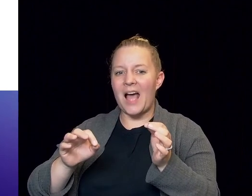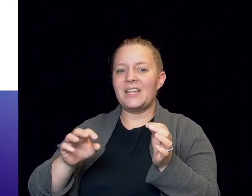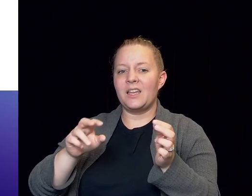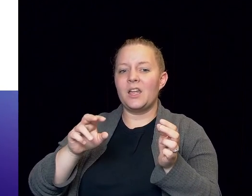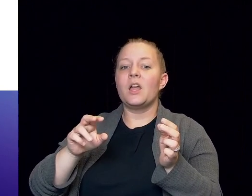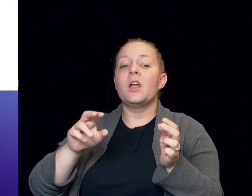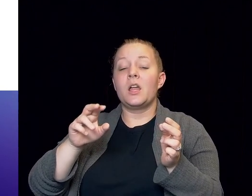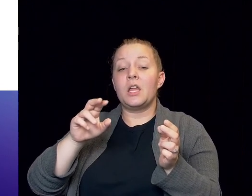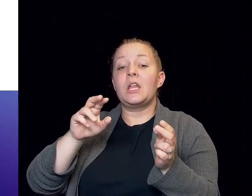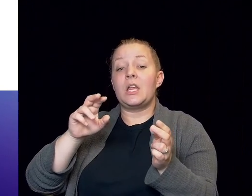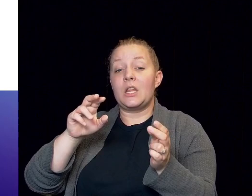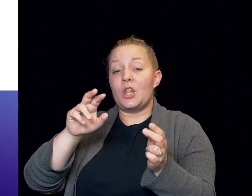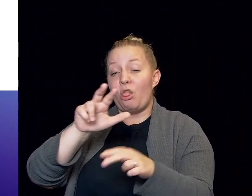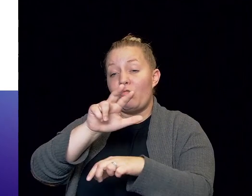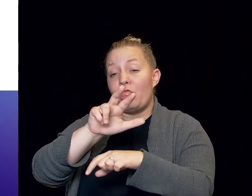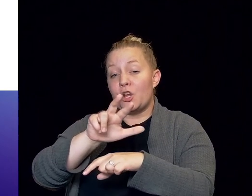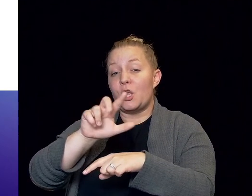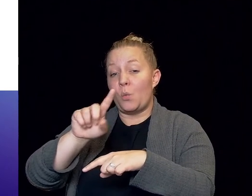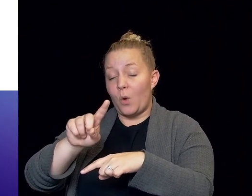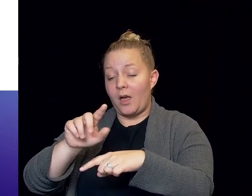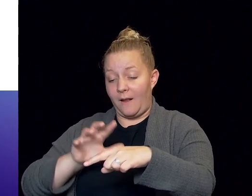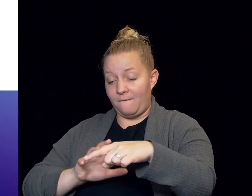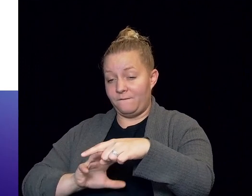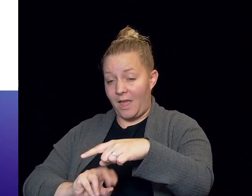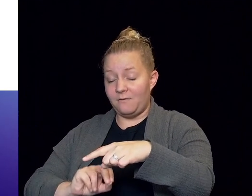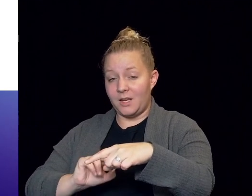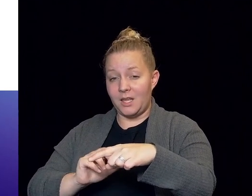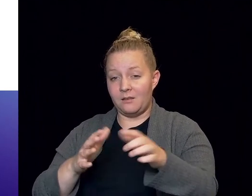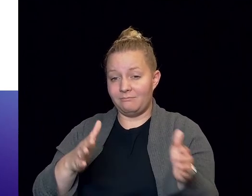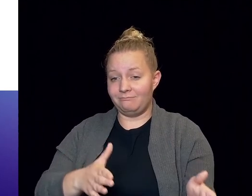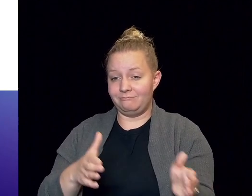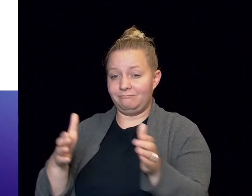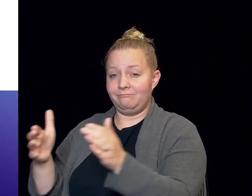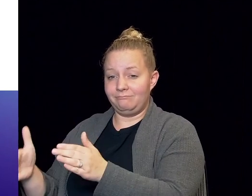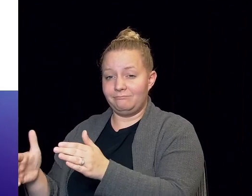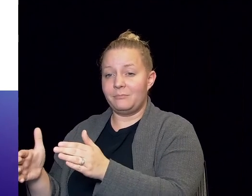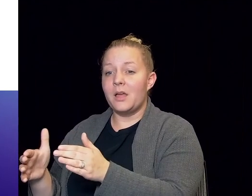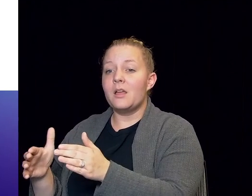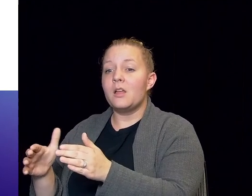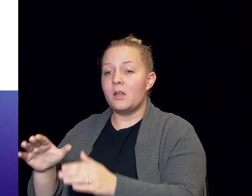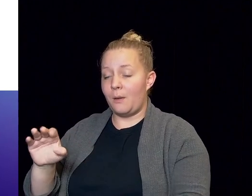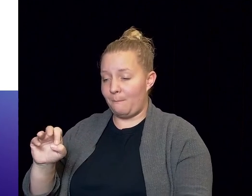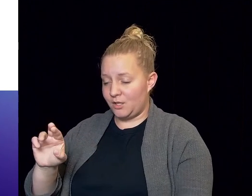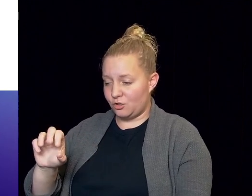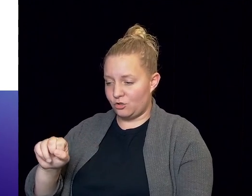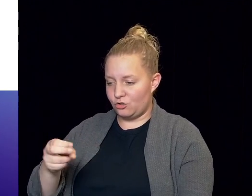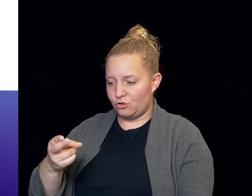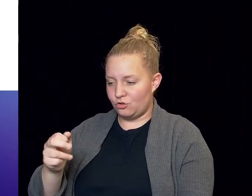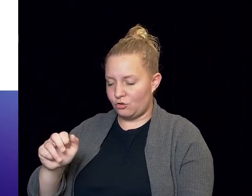So, that's for that first problem. And, for the second problem, Mr. Sharpe is using a home or lumber